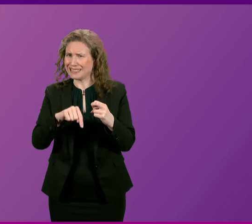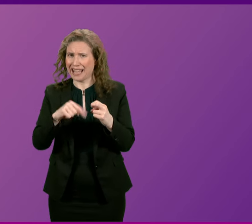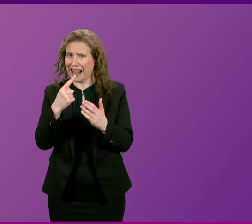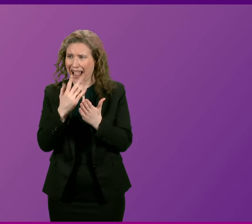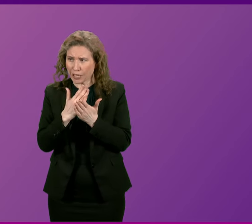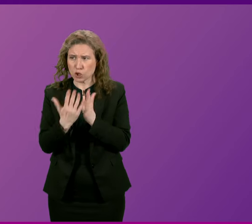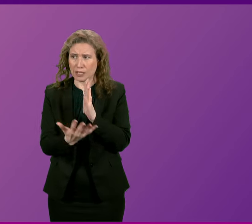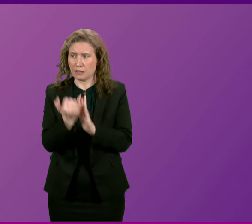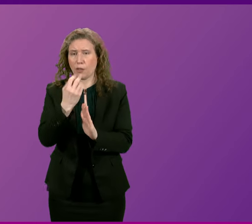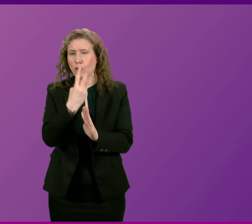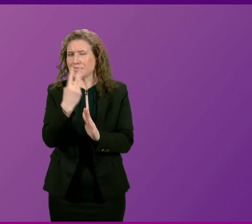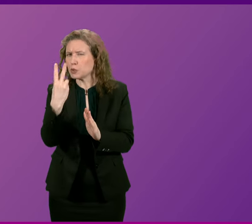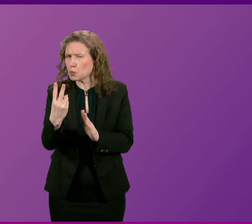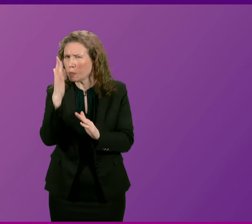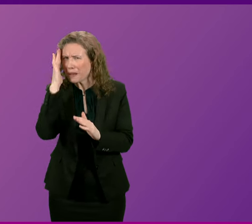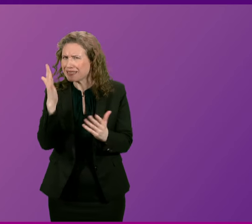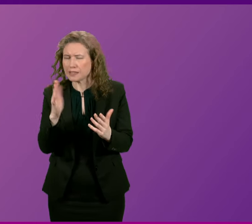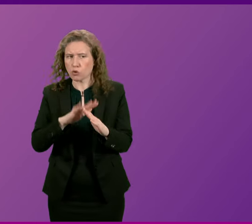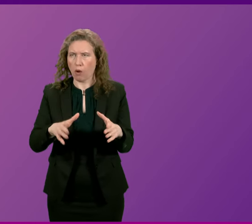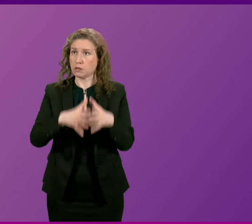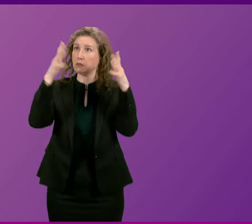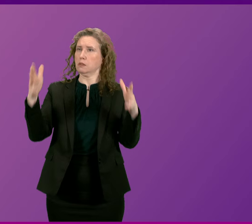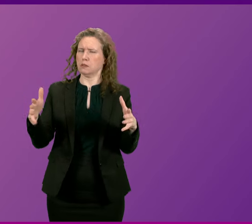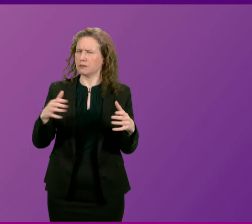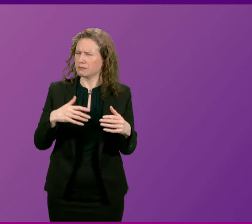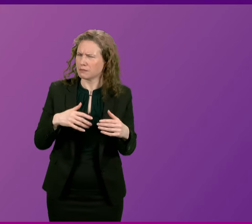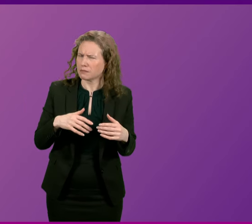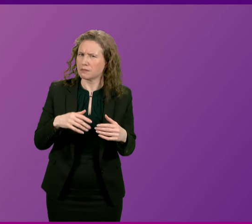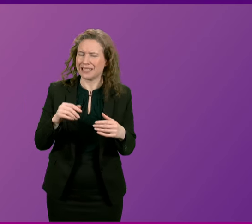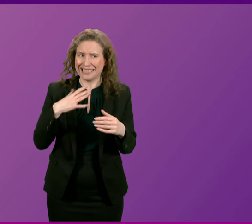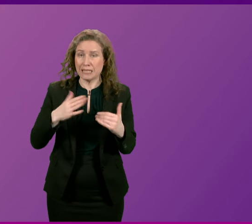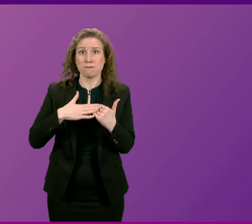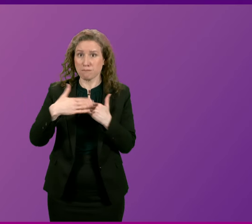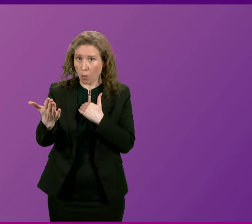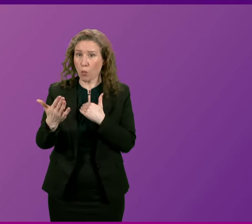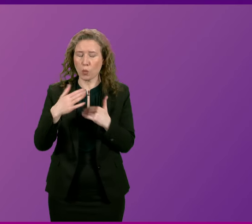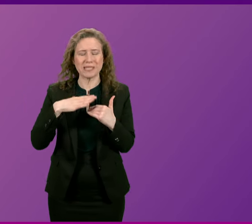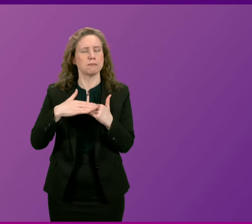an additional 32 beds. Capacity is nowhere near the level that it needs to be at. Many